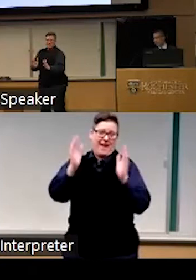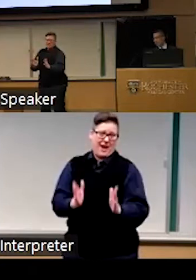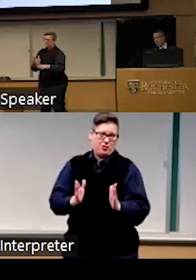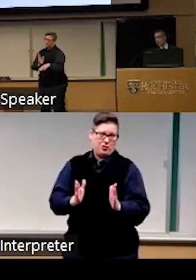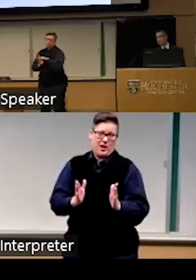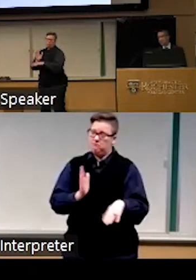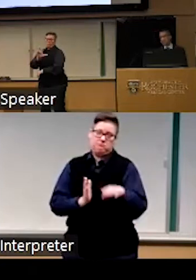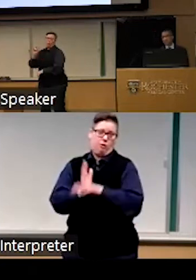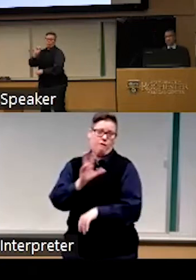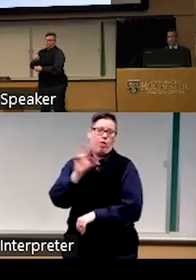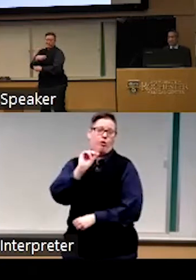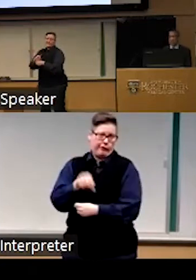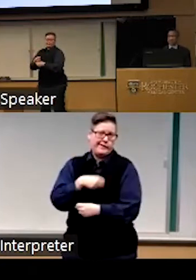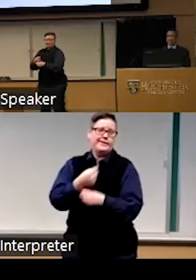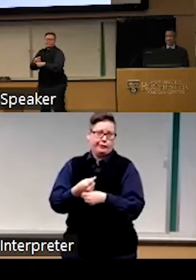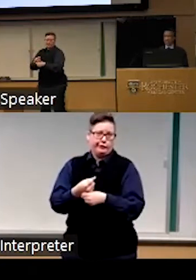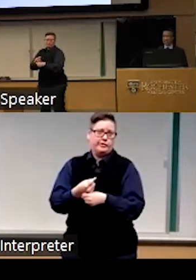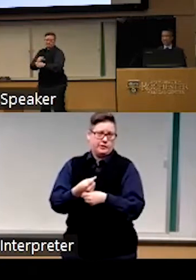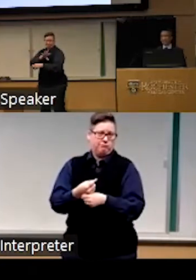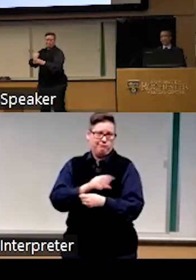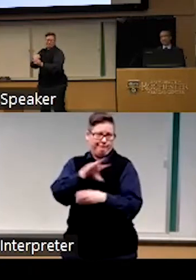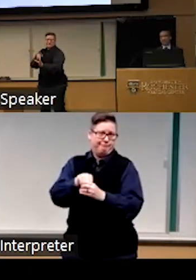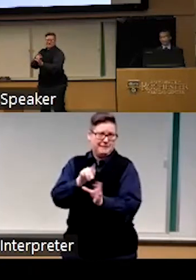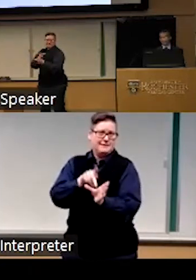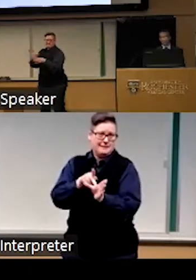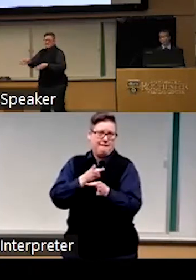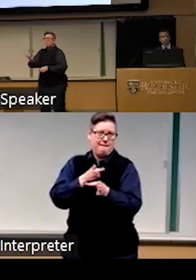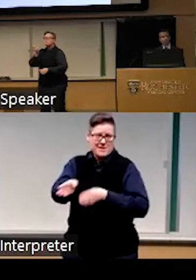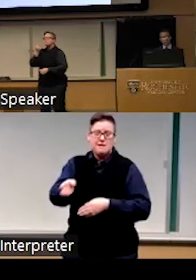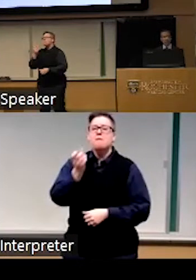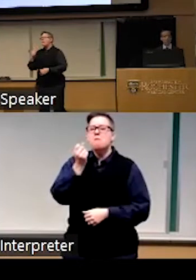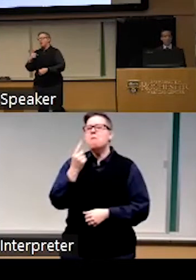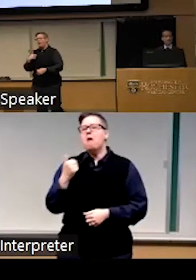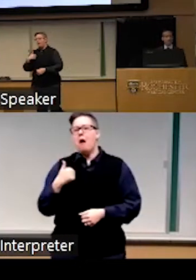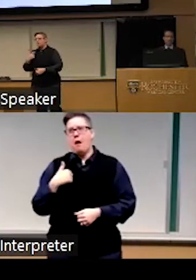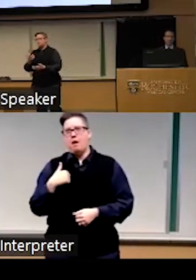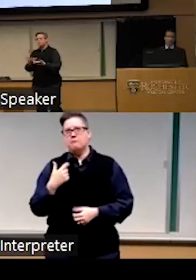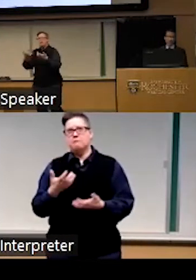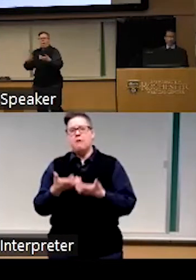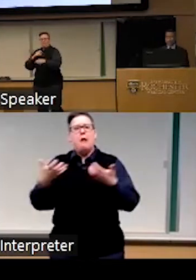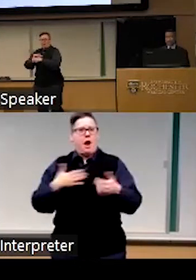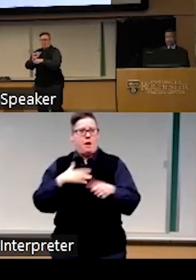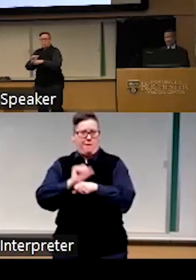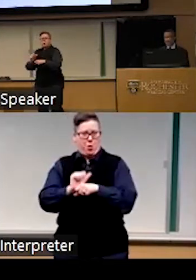plus years in in Psychiatry though I have spent much of my time in administrative positions as